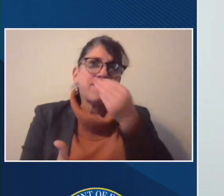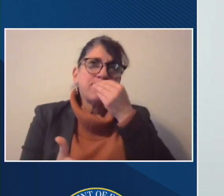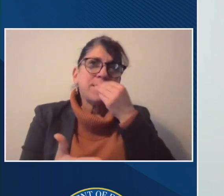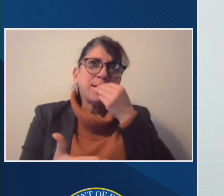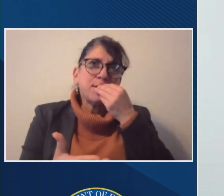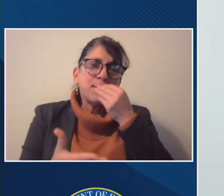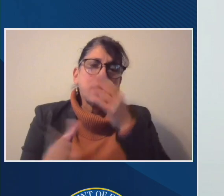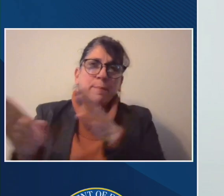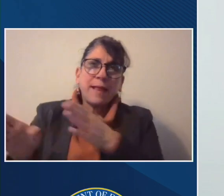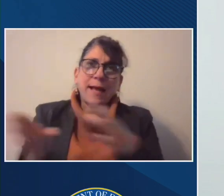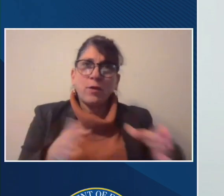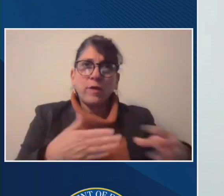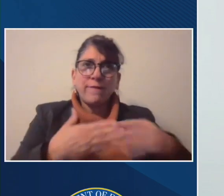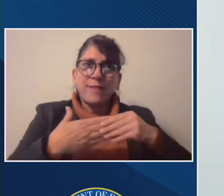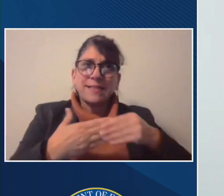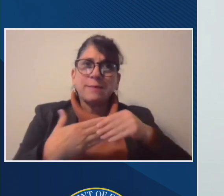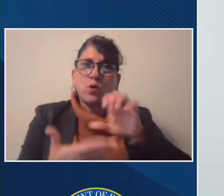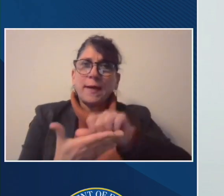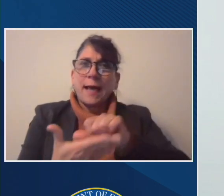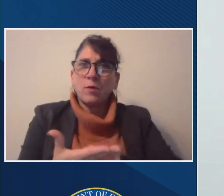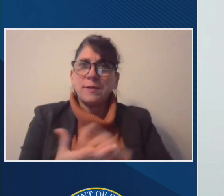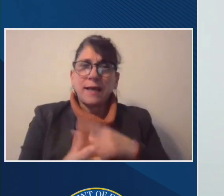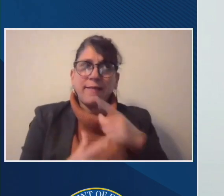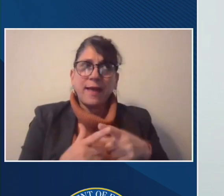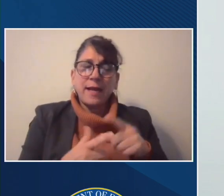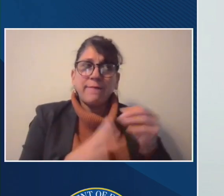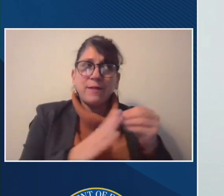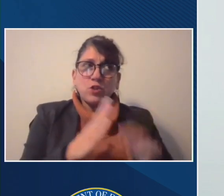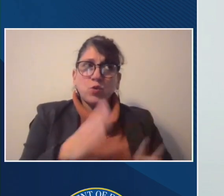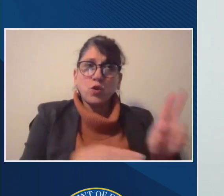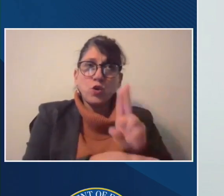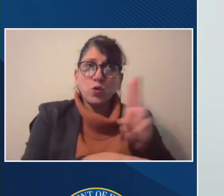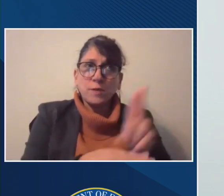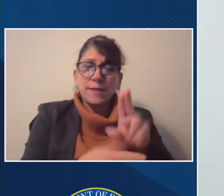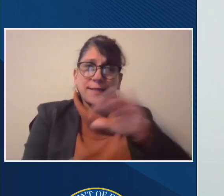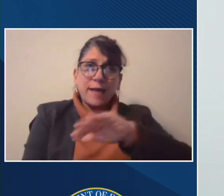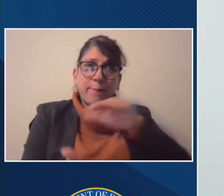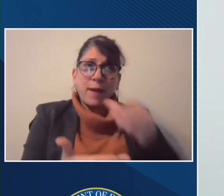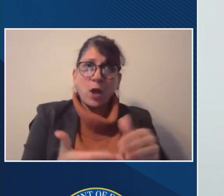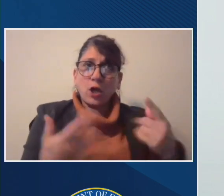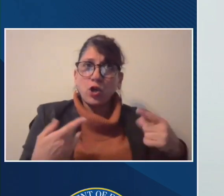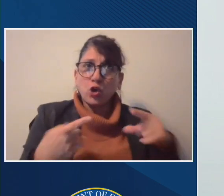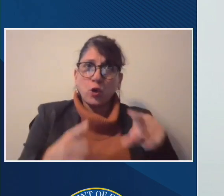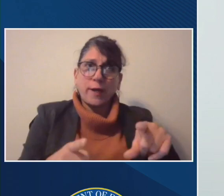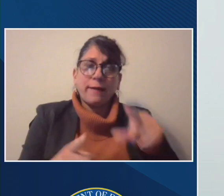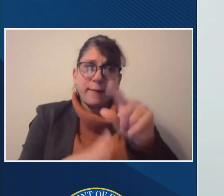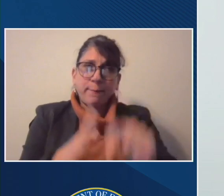And then the student uses that amount over the course of some period, whether it's a